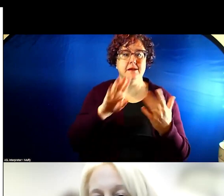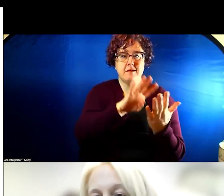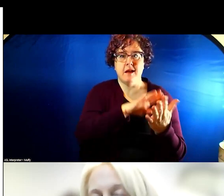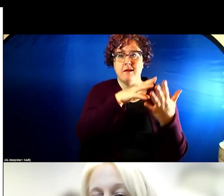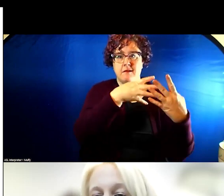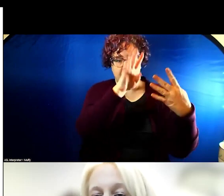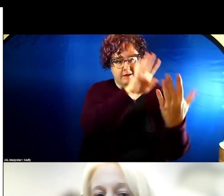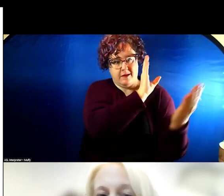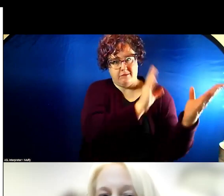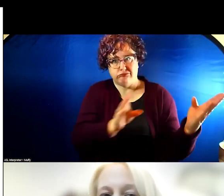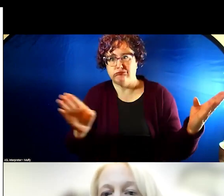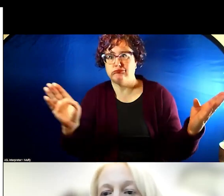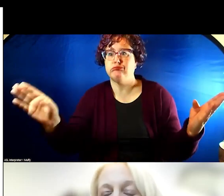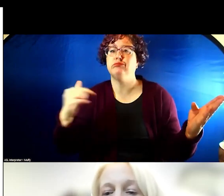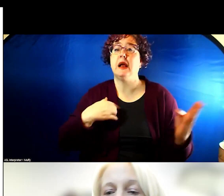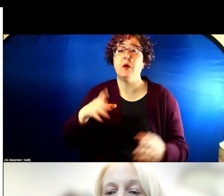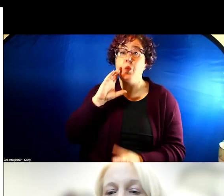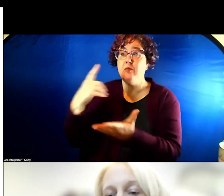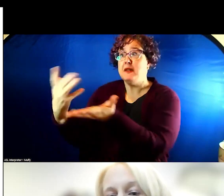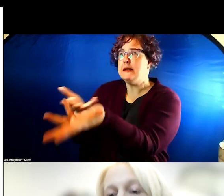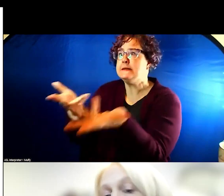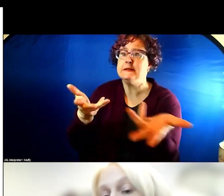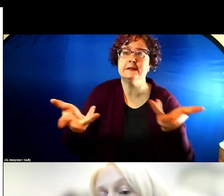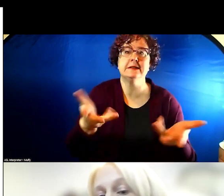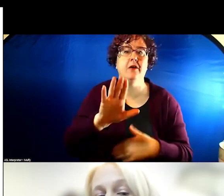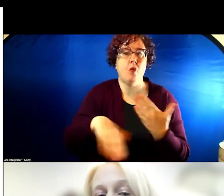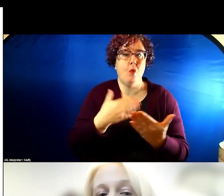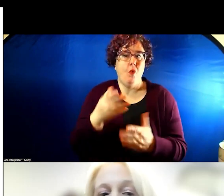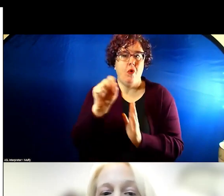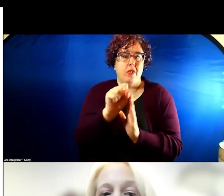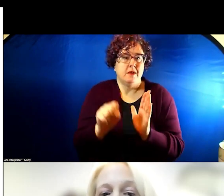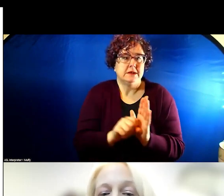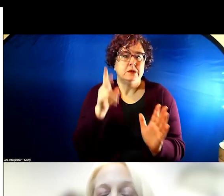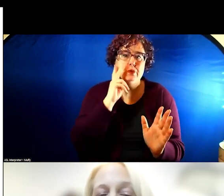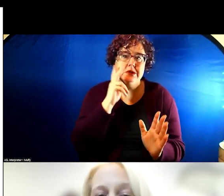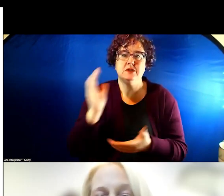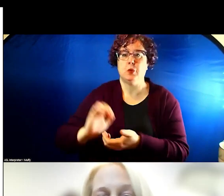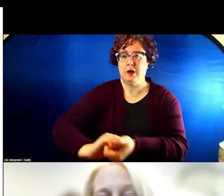GATHERING WISDOM FROM OTHER STATES TO WORK WITH THE COMMONWEALTH.